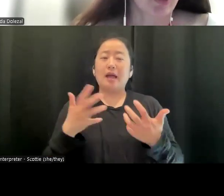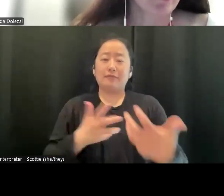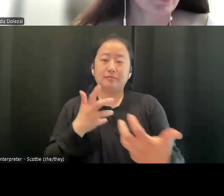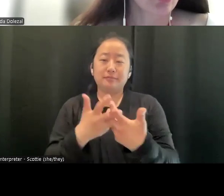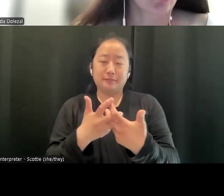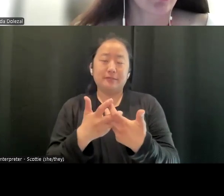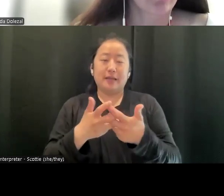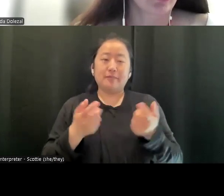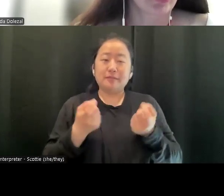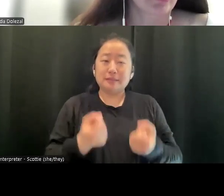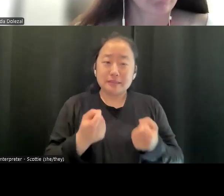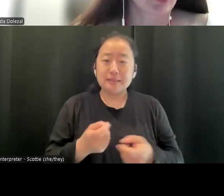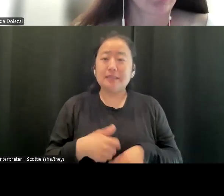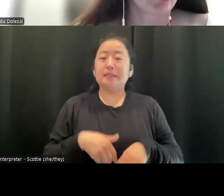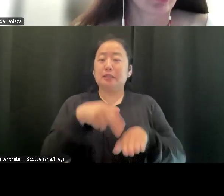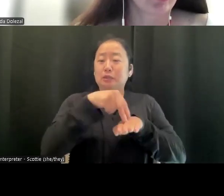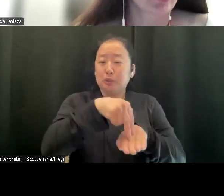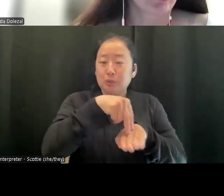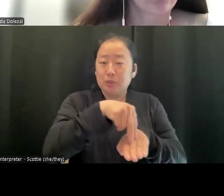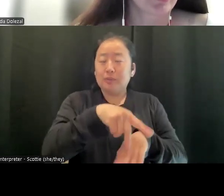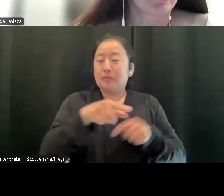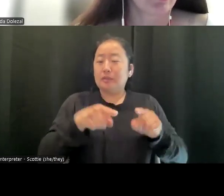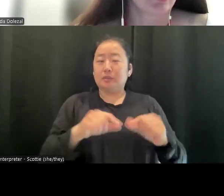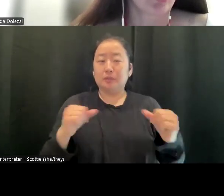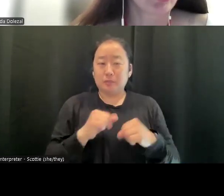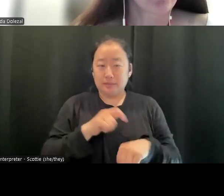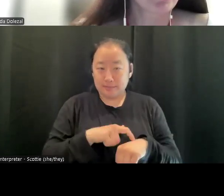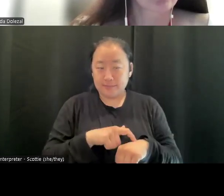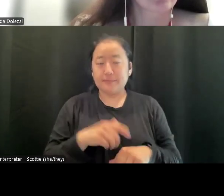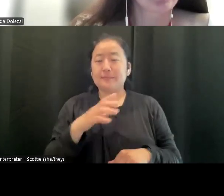mountains, and snowboarding programs available during winter and many water sports including